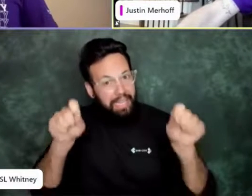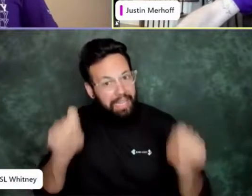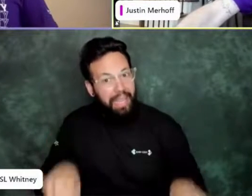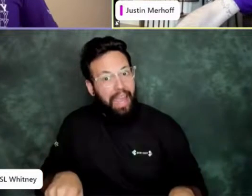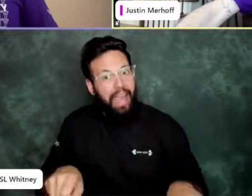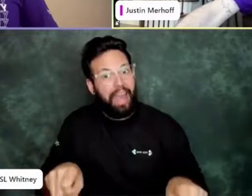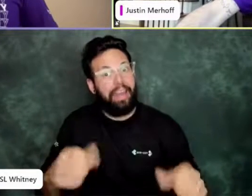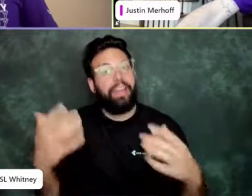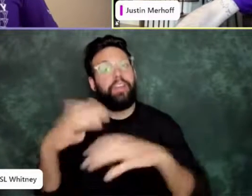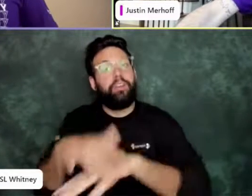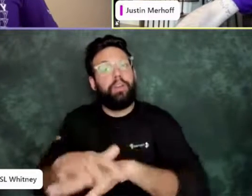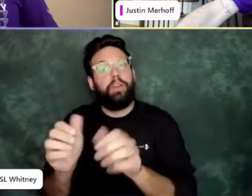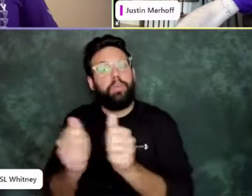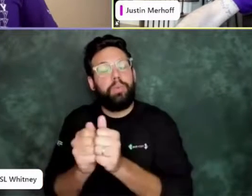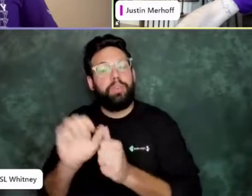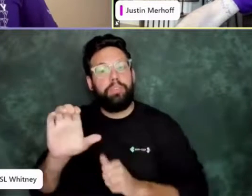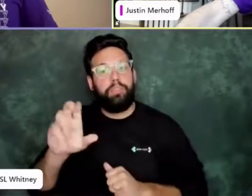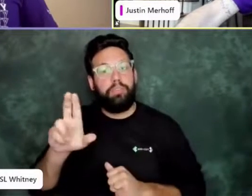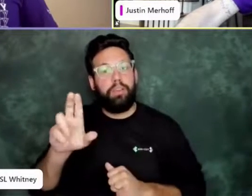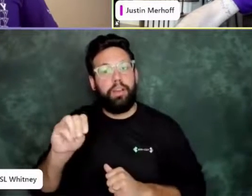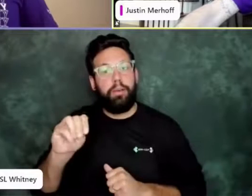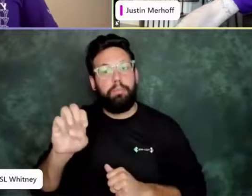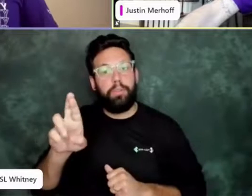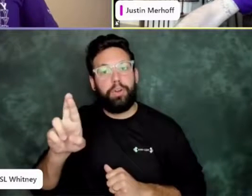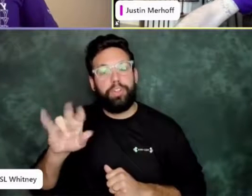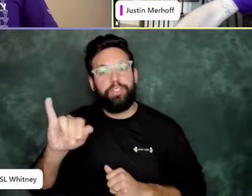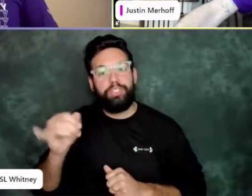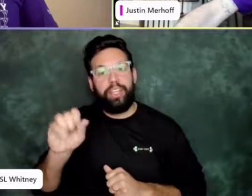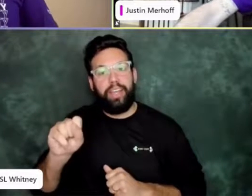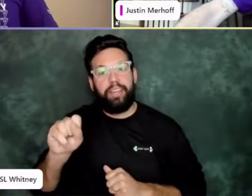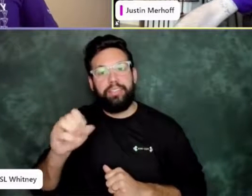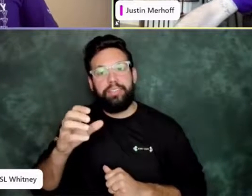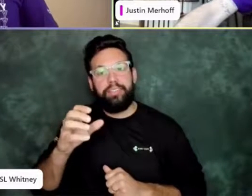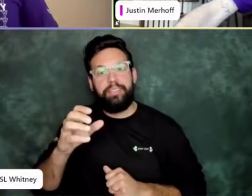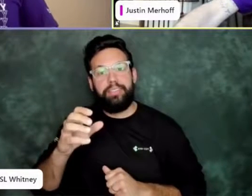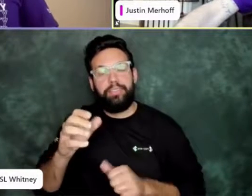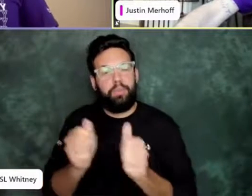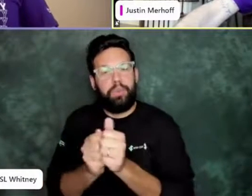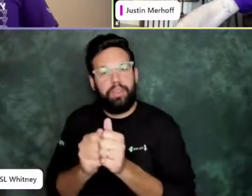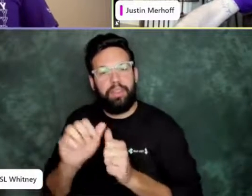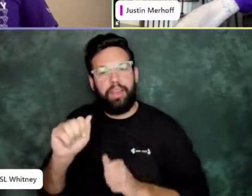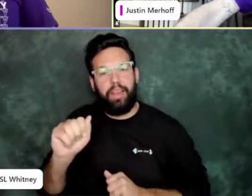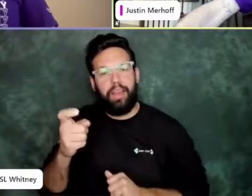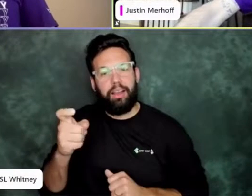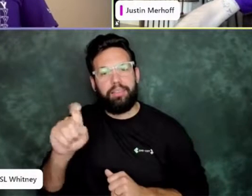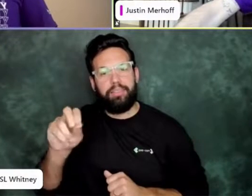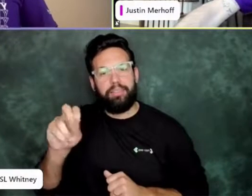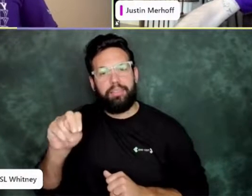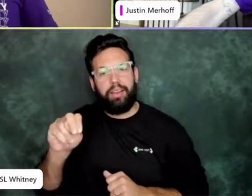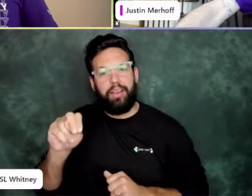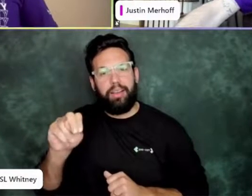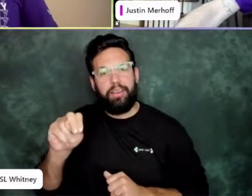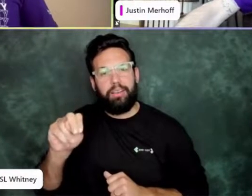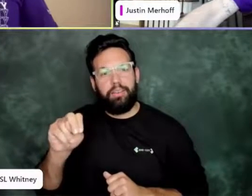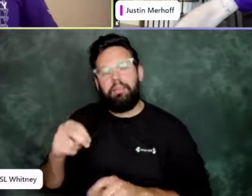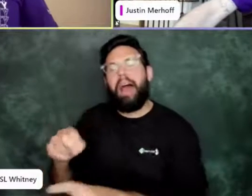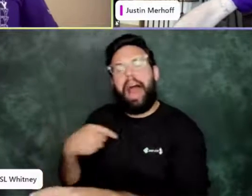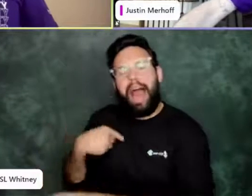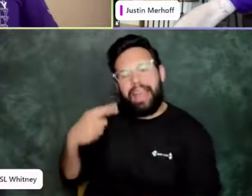and Nightwatch JS with axe-con API?" I'm assuming they mean axe-core. axe-core, yeah.